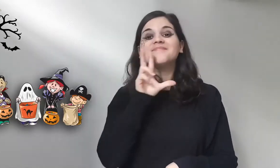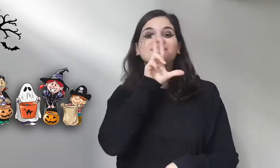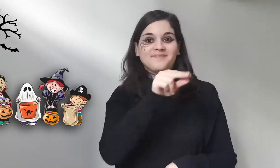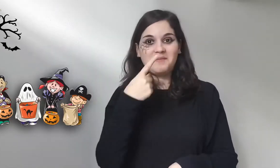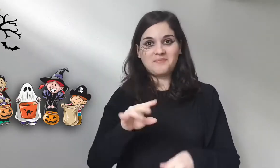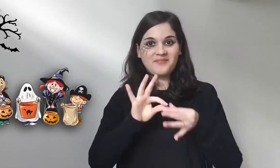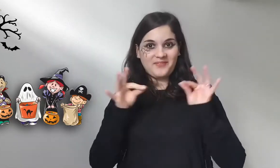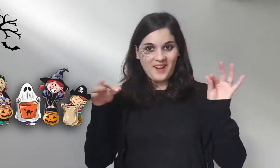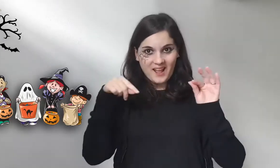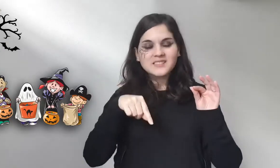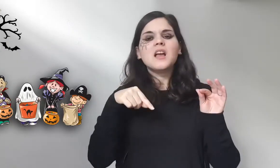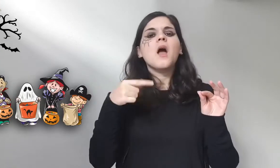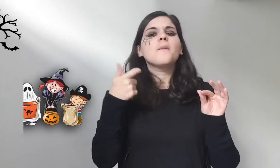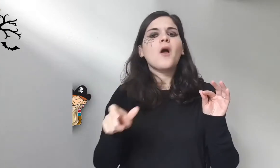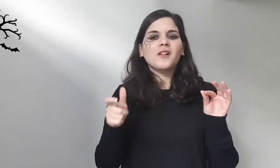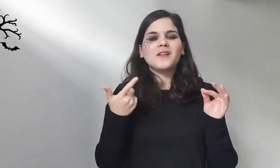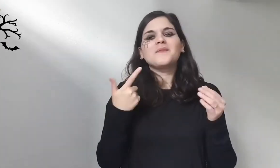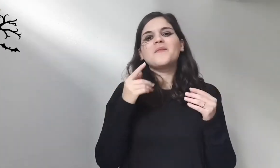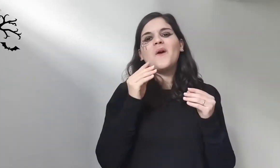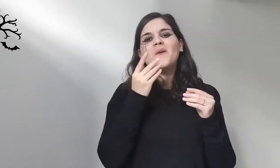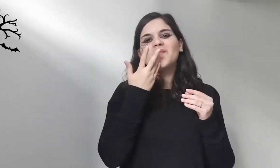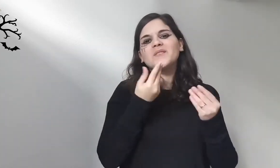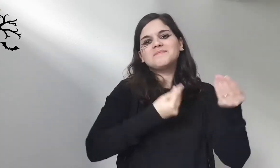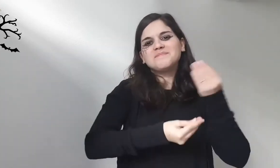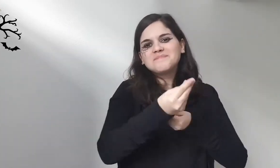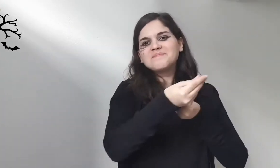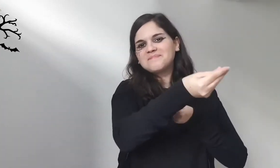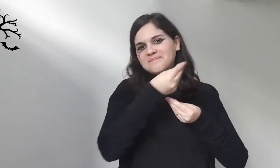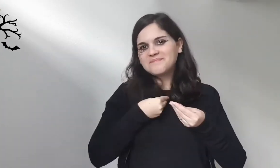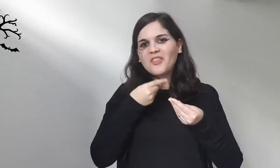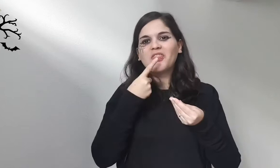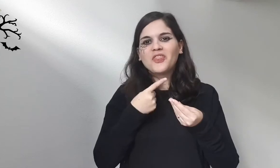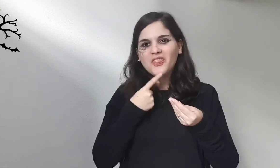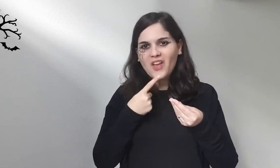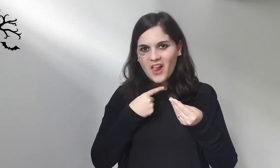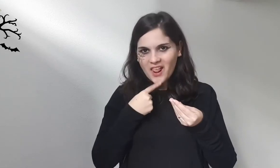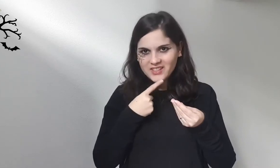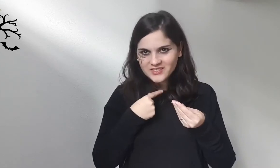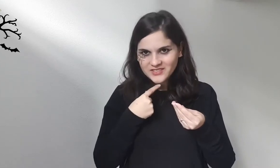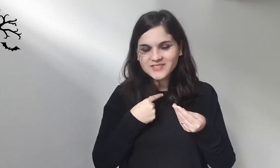saying this phrase to ask for sweets,